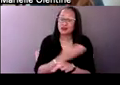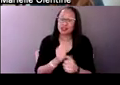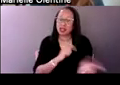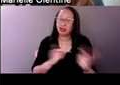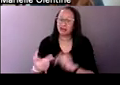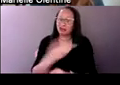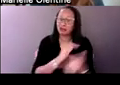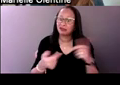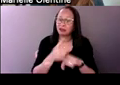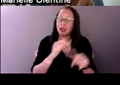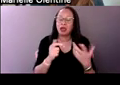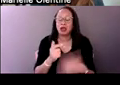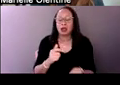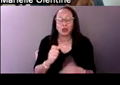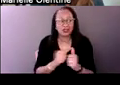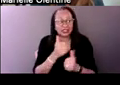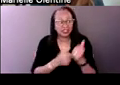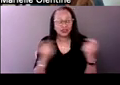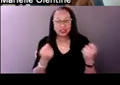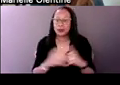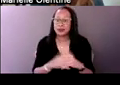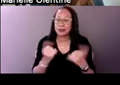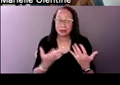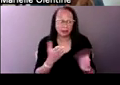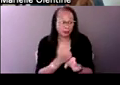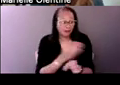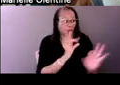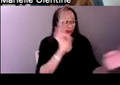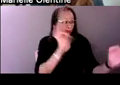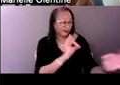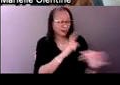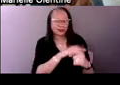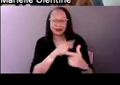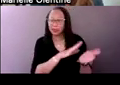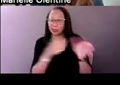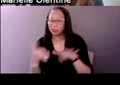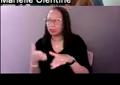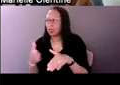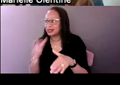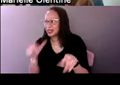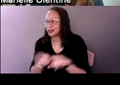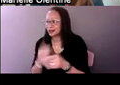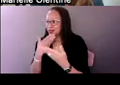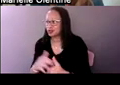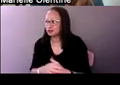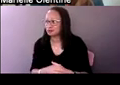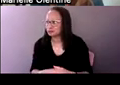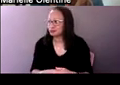forms or e-mail lists that are kind of the next door or Reddit of filmmaker groups, where you can really